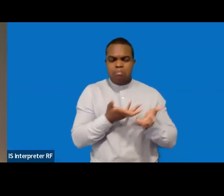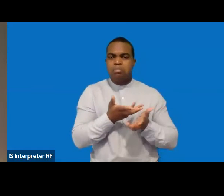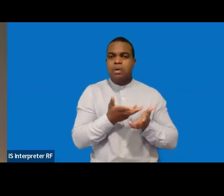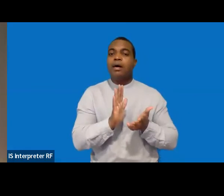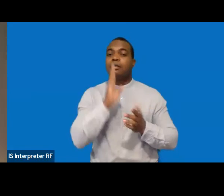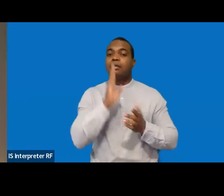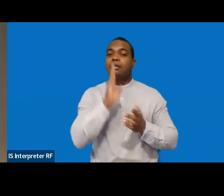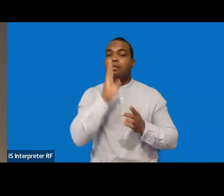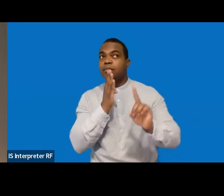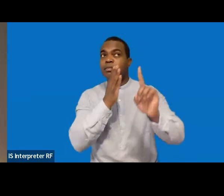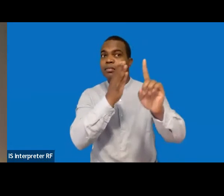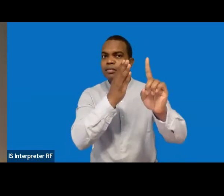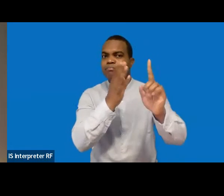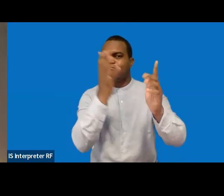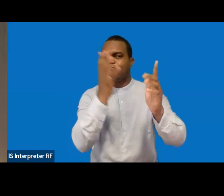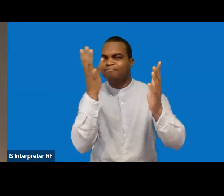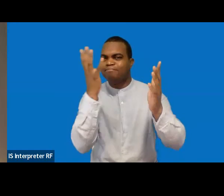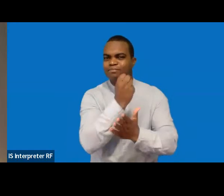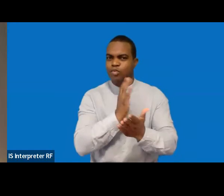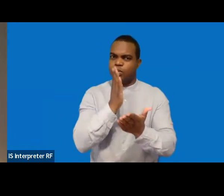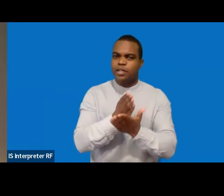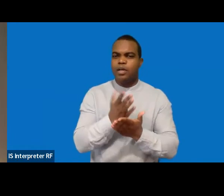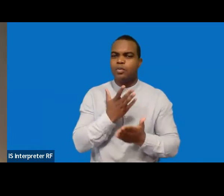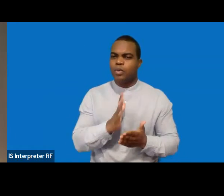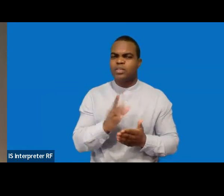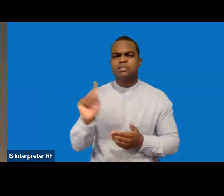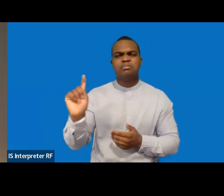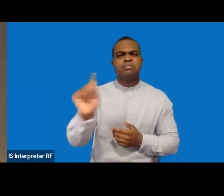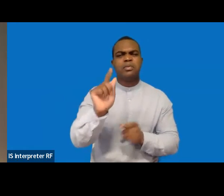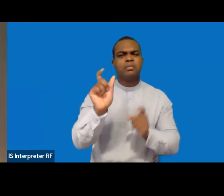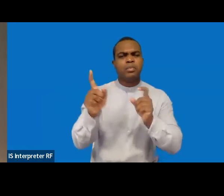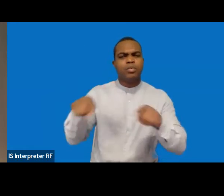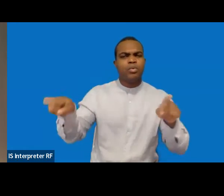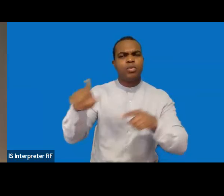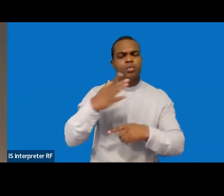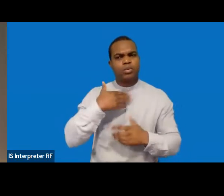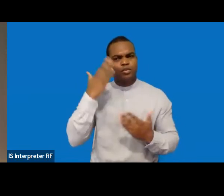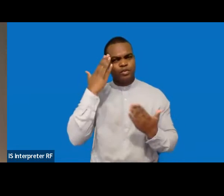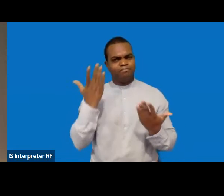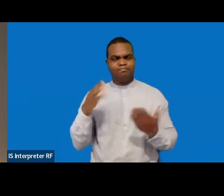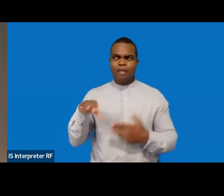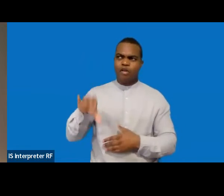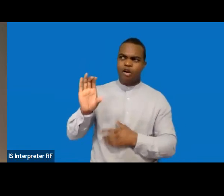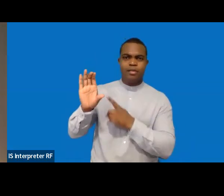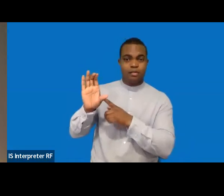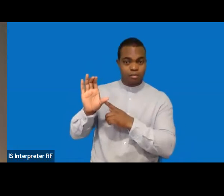if the card already exists. It doesn't. The proposal means there is a project for a law